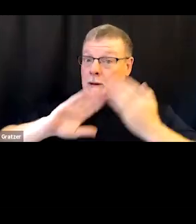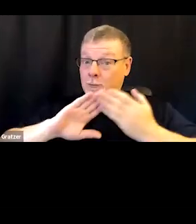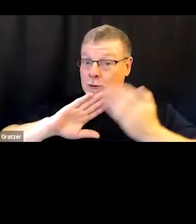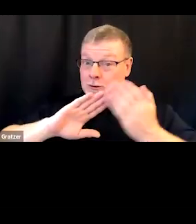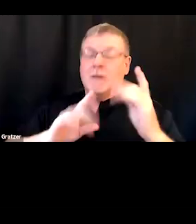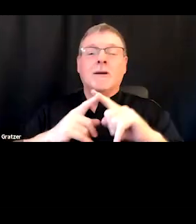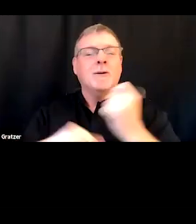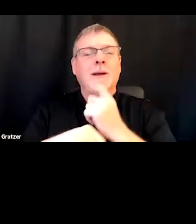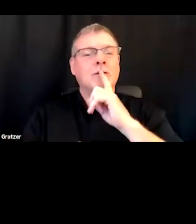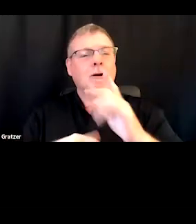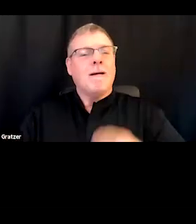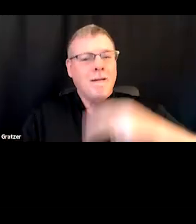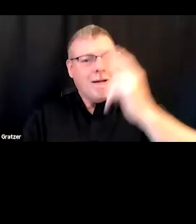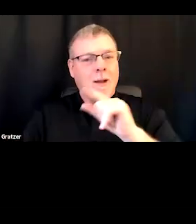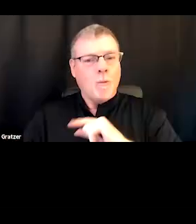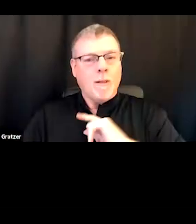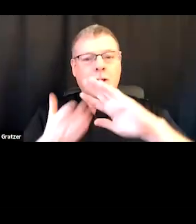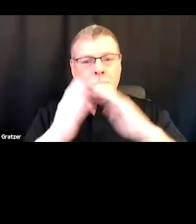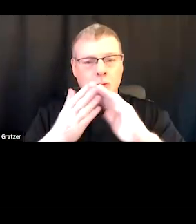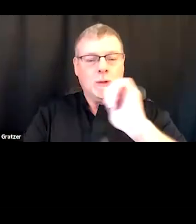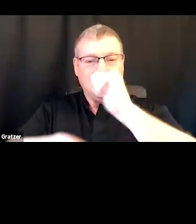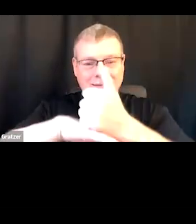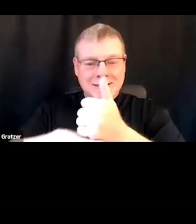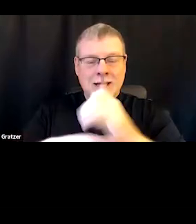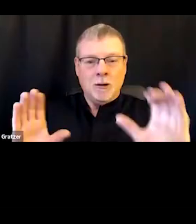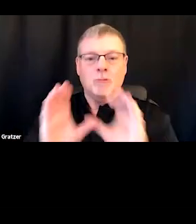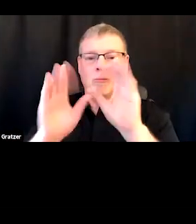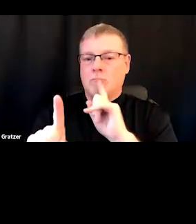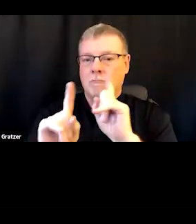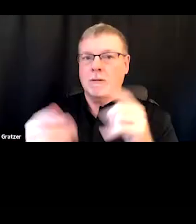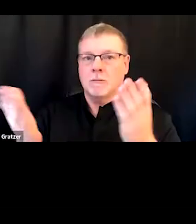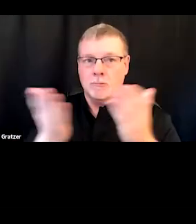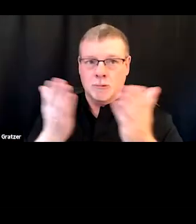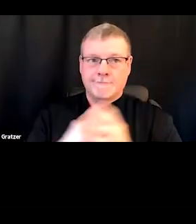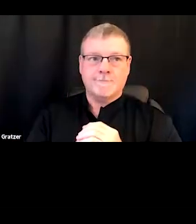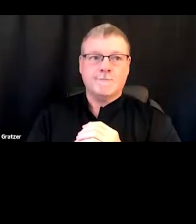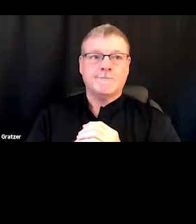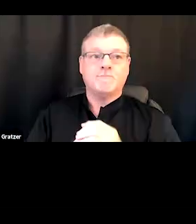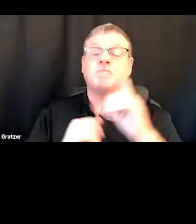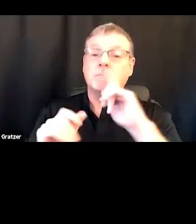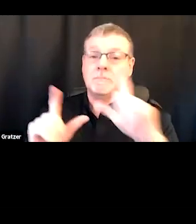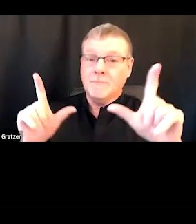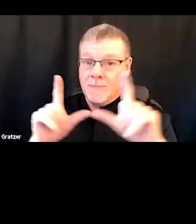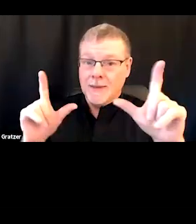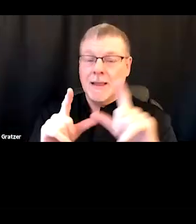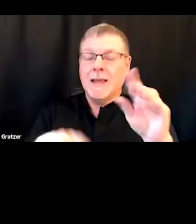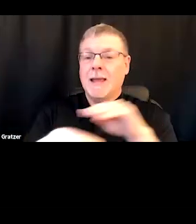to ensure high-quality, community-centered crisis response services. She is a licensed professional counselor